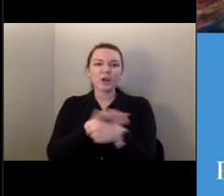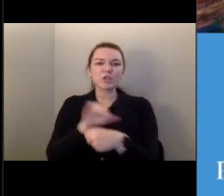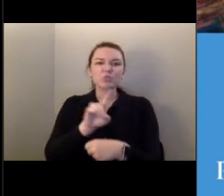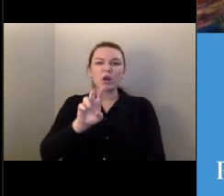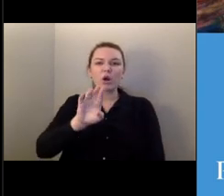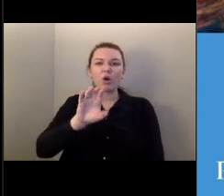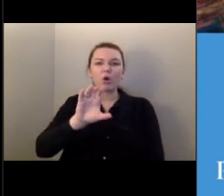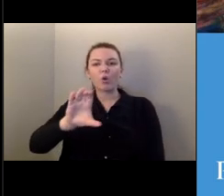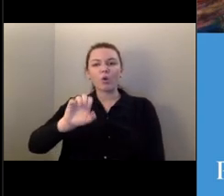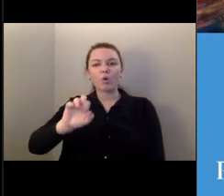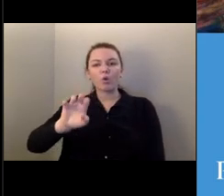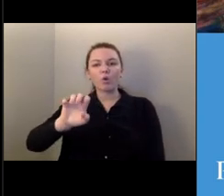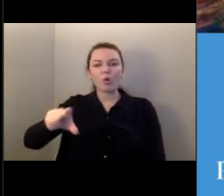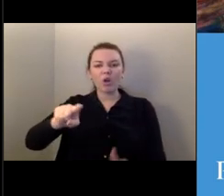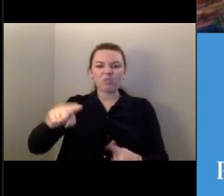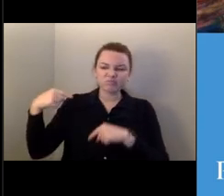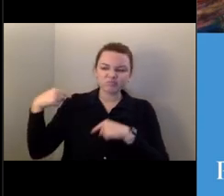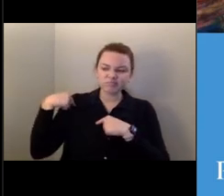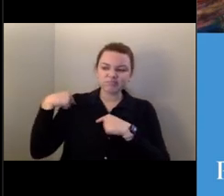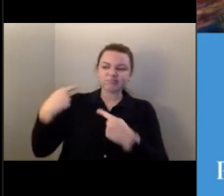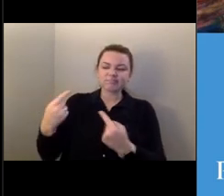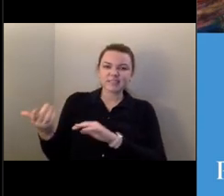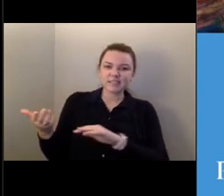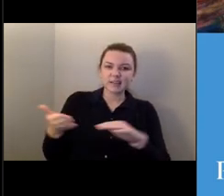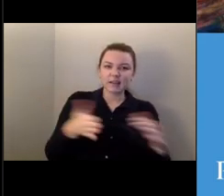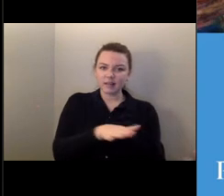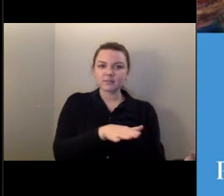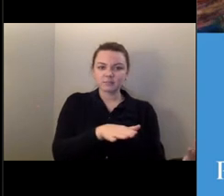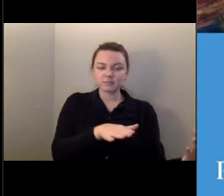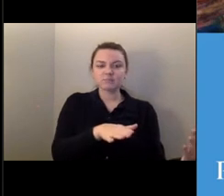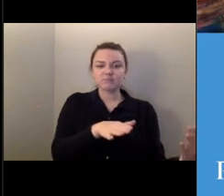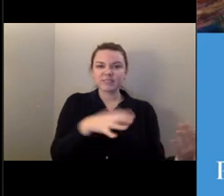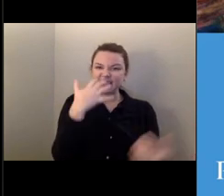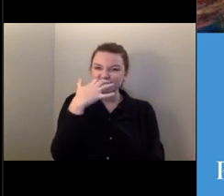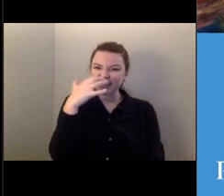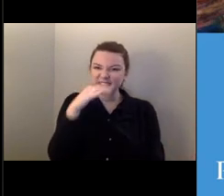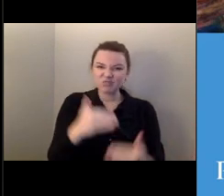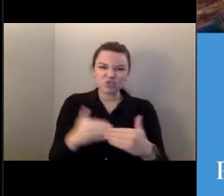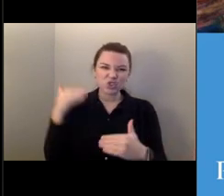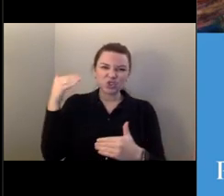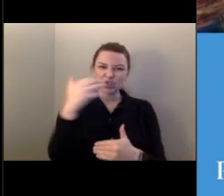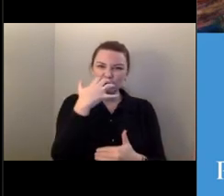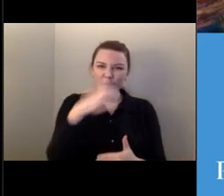And there's amazing work that coral scientists all over the world are doing